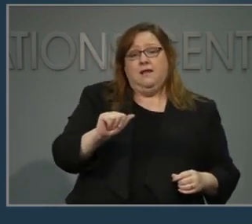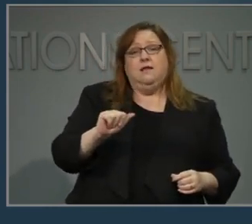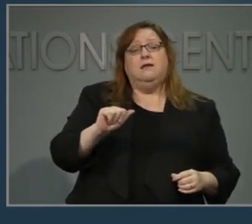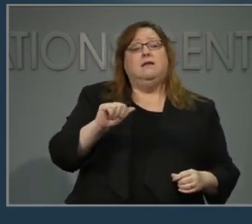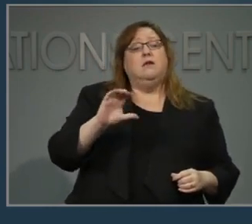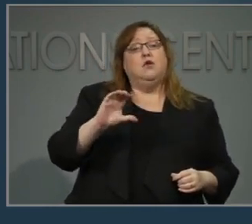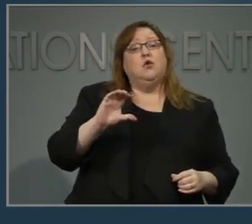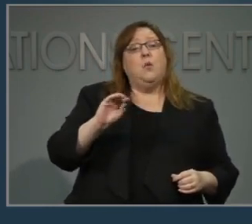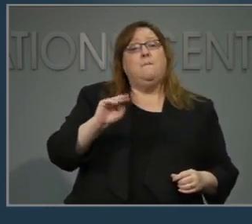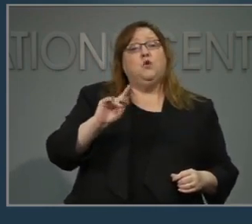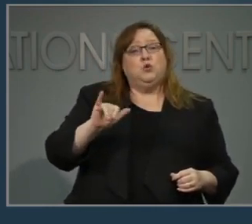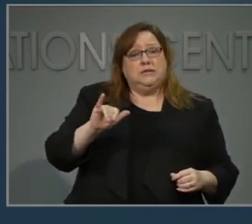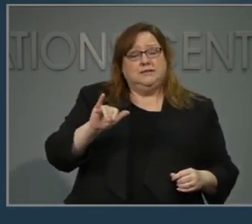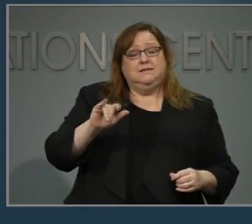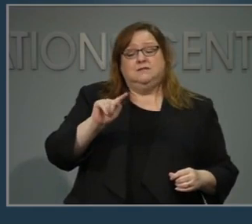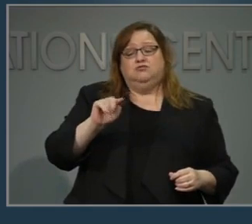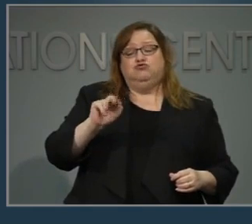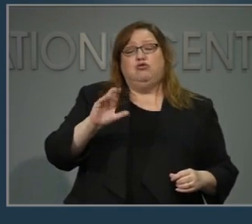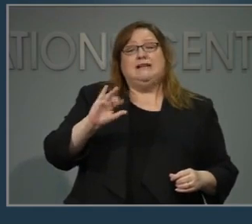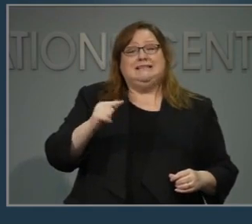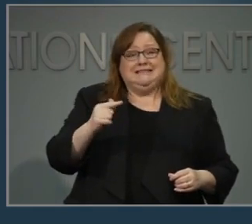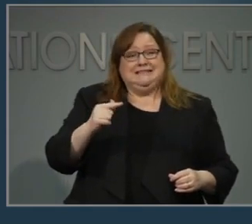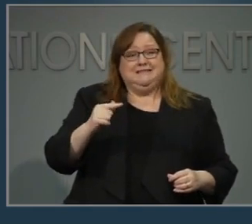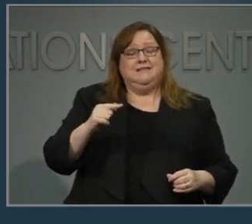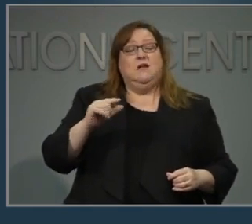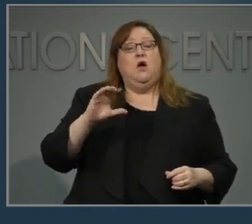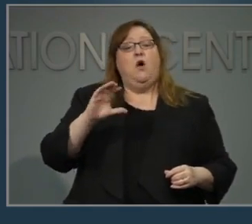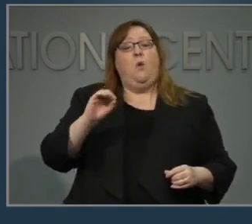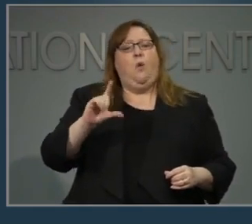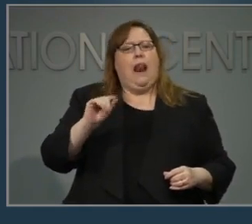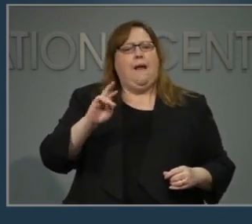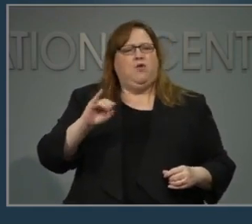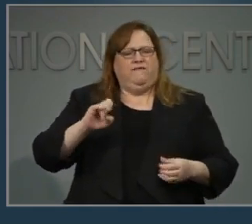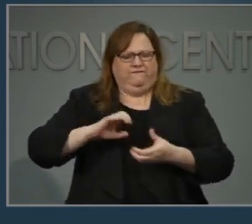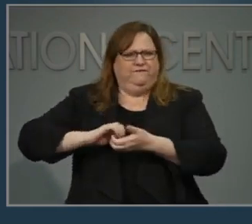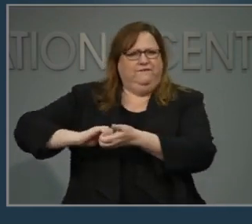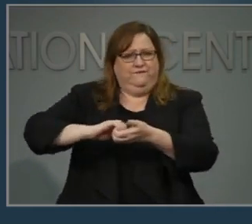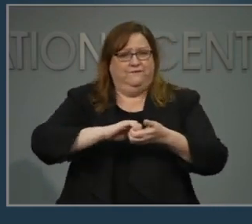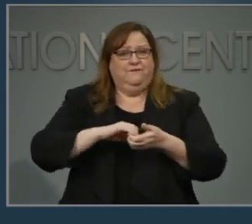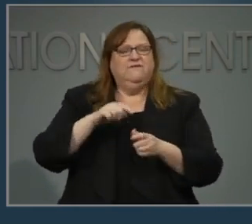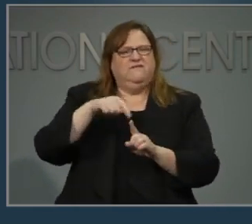AND THE CAROLINA TRACING COMMUNITY COLLABORATIVE HAS HIRED 250 NE TRACERS.